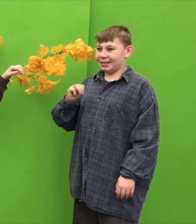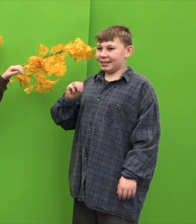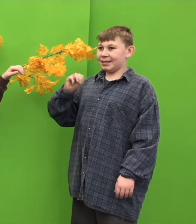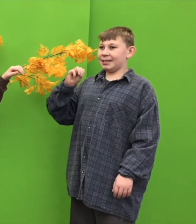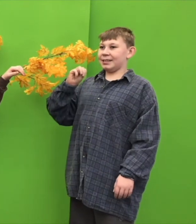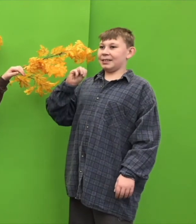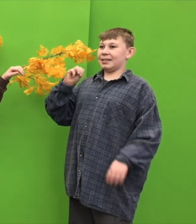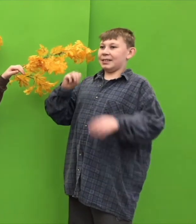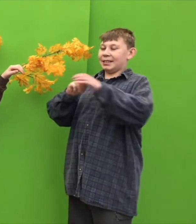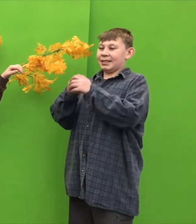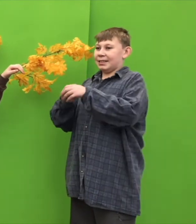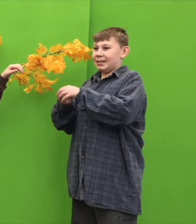t-i-m